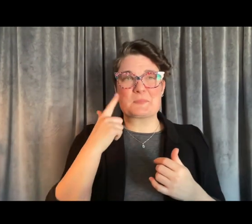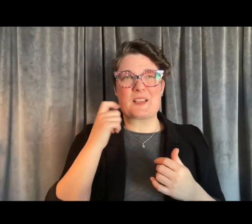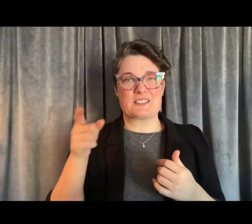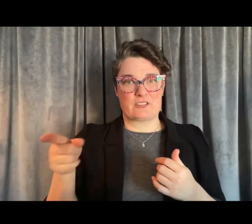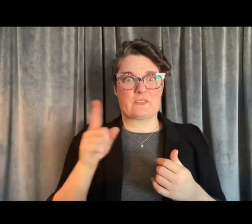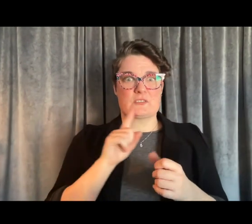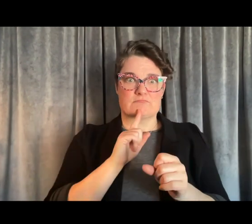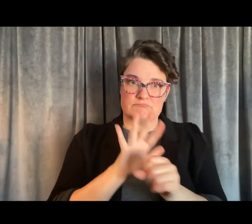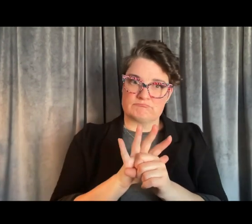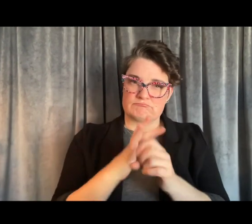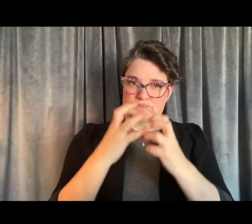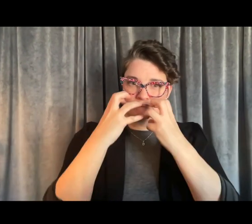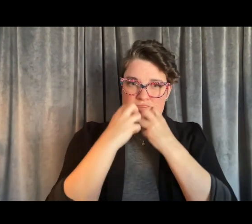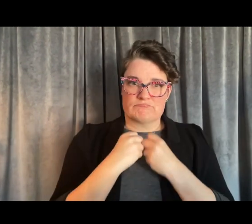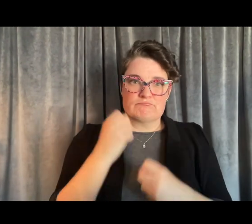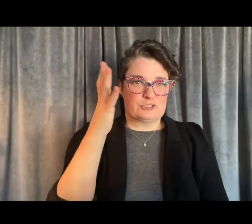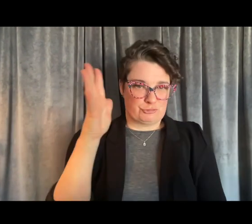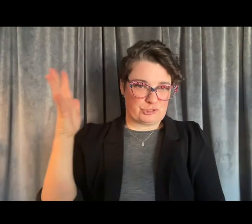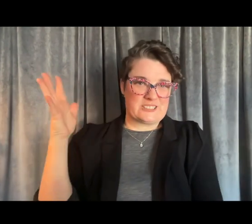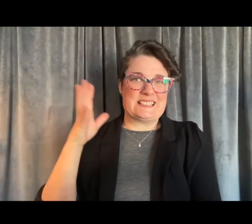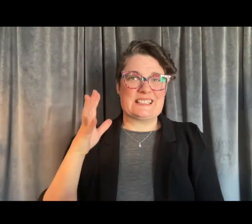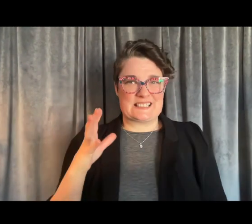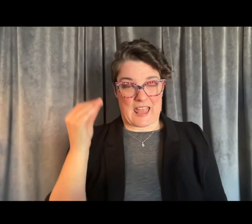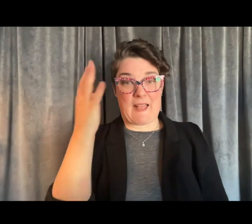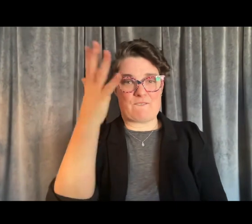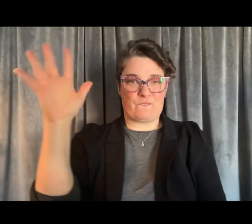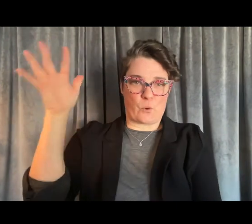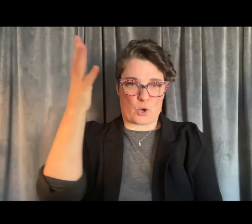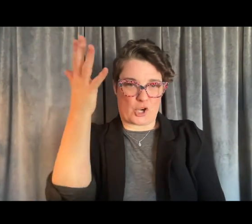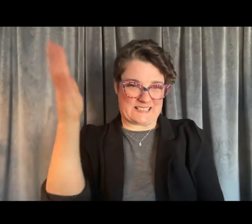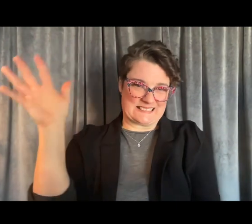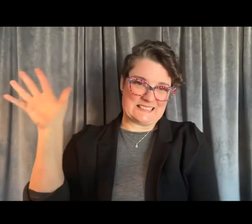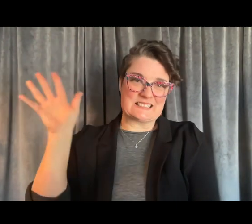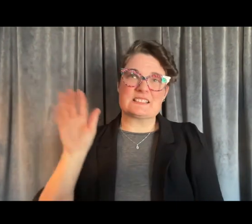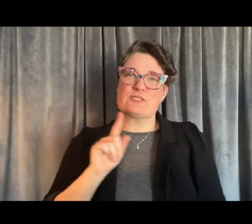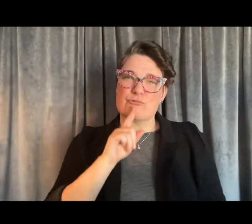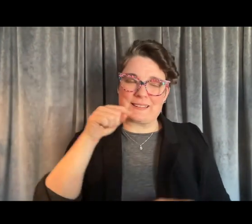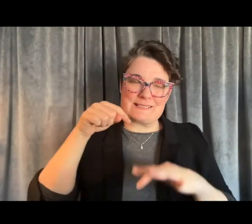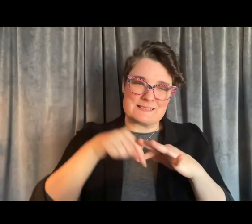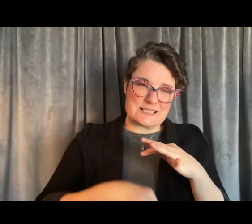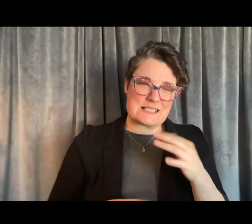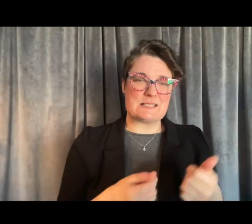because of her dedication to the trees and to the forests, and a really